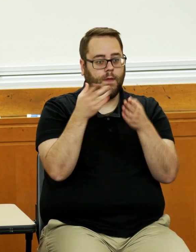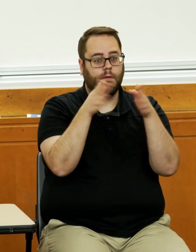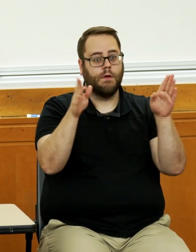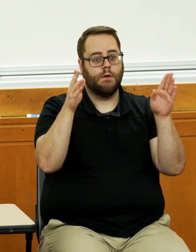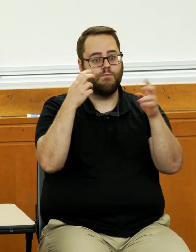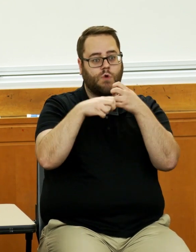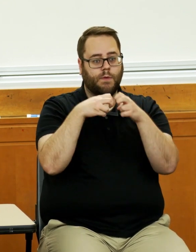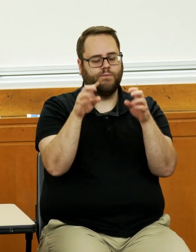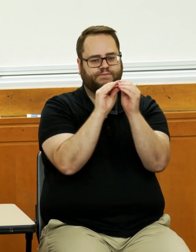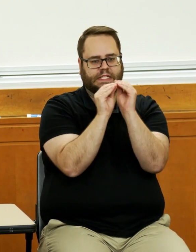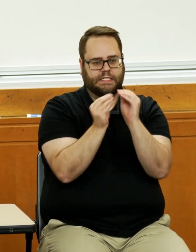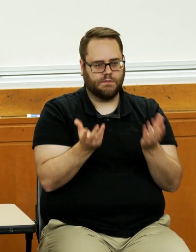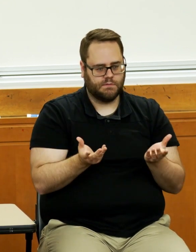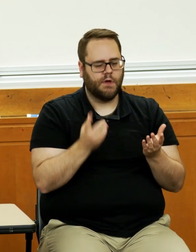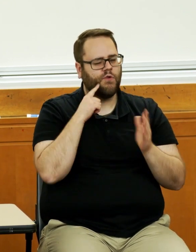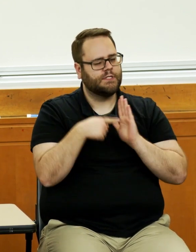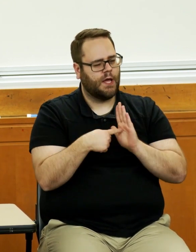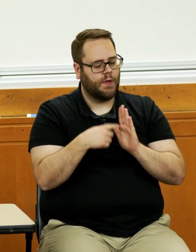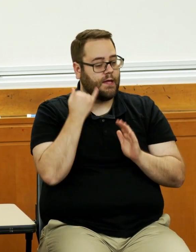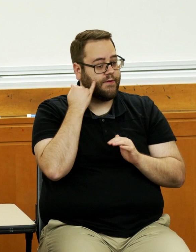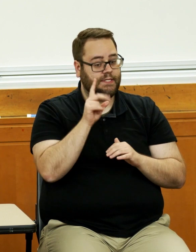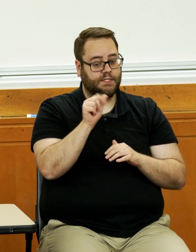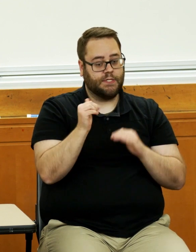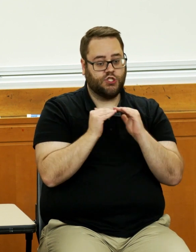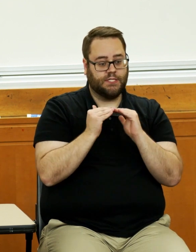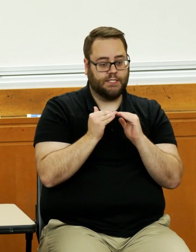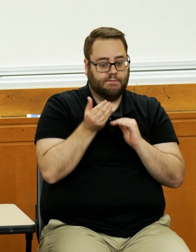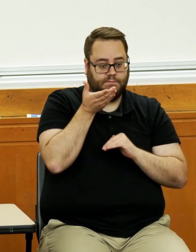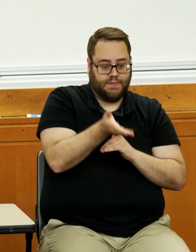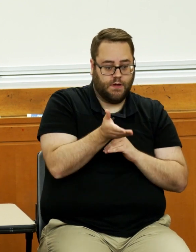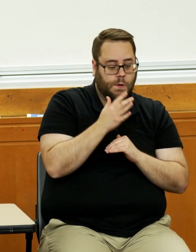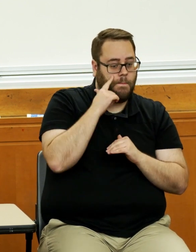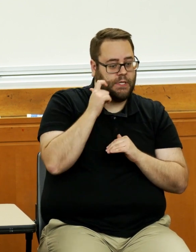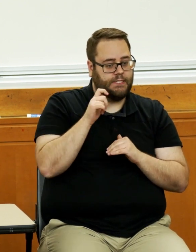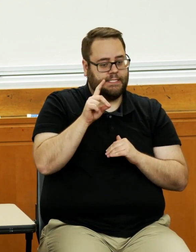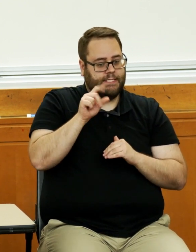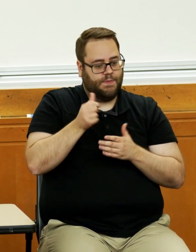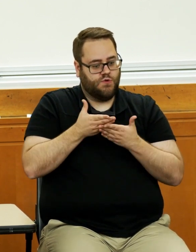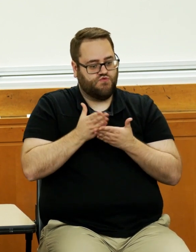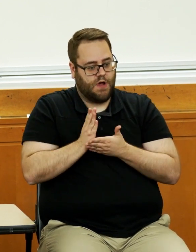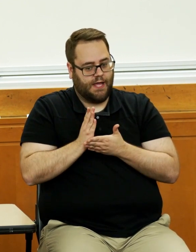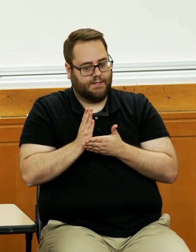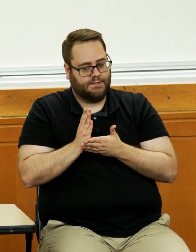For example, if Disability Justice exists because disability rights left or leaves out the concerns